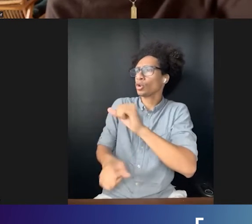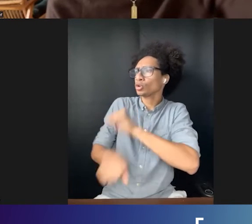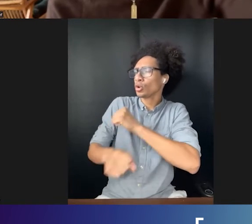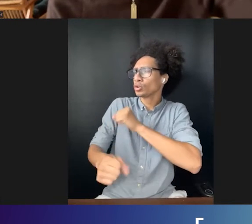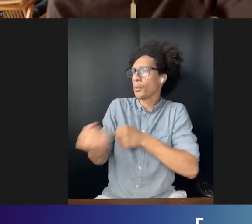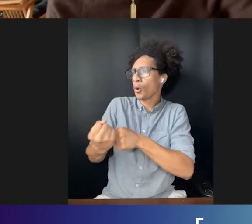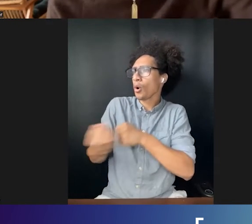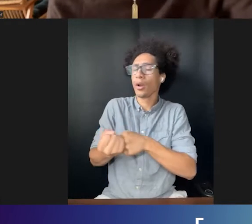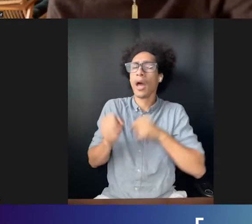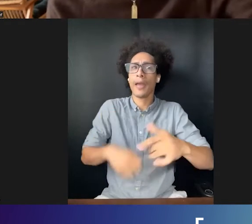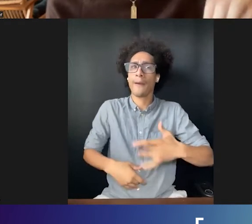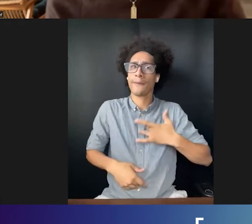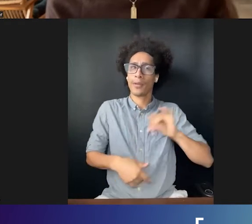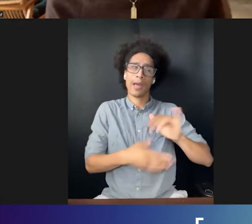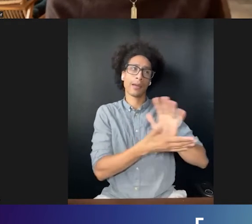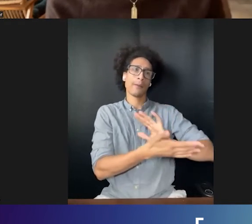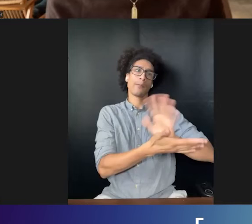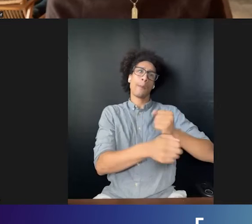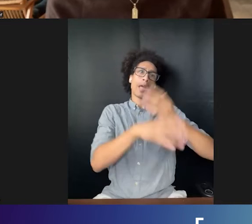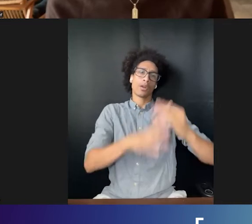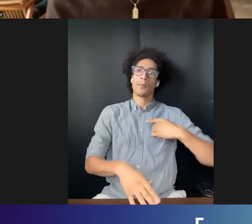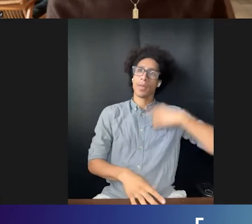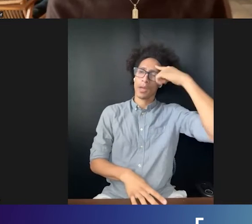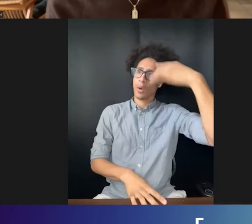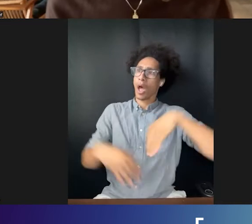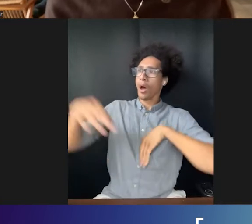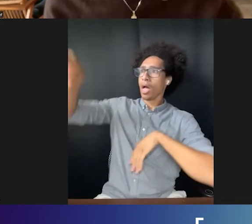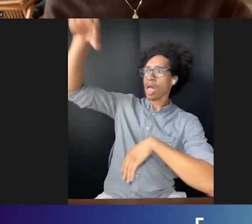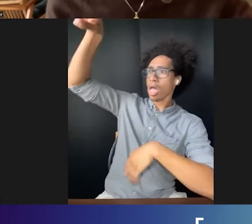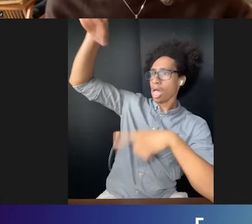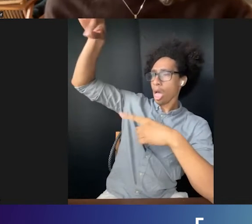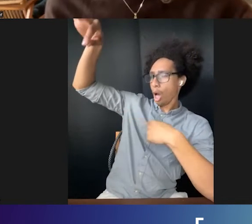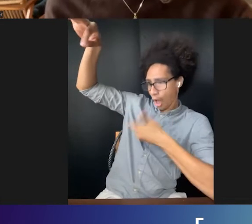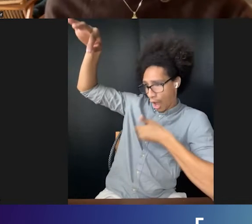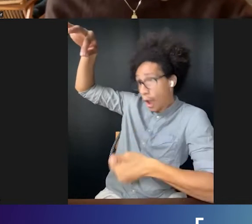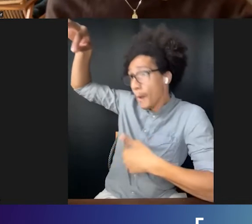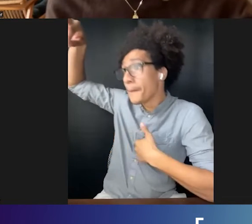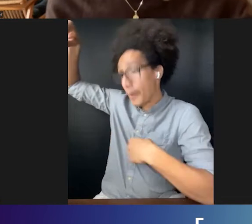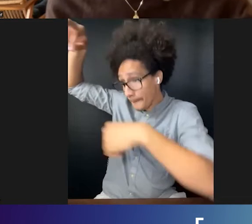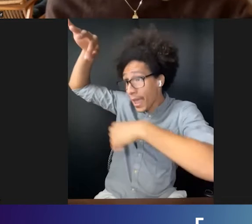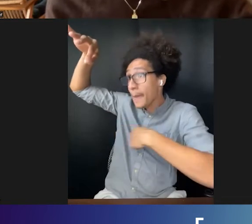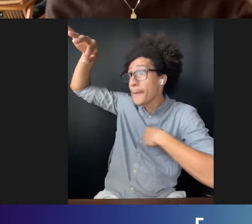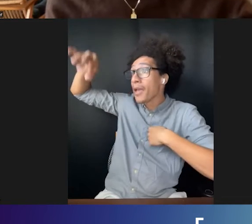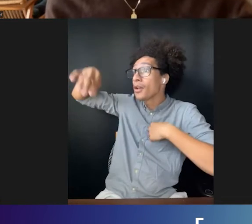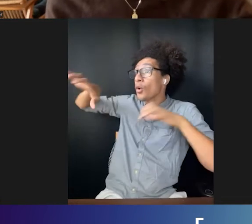to filmmakers like the shiny carrot that's being dangled like, you know what, someone's going to pay me from the beginning to do this work that I want to do.